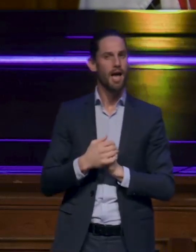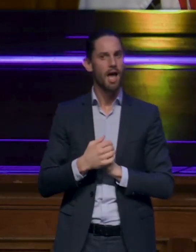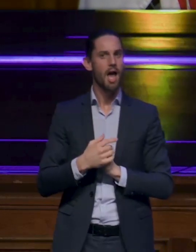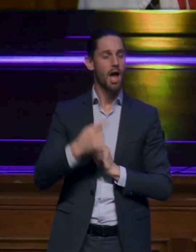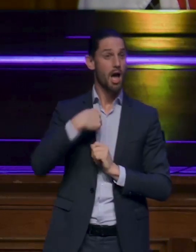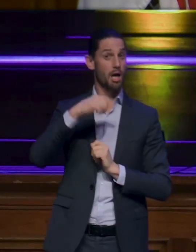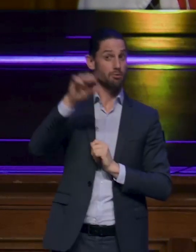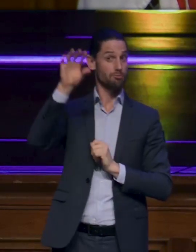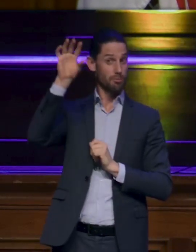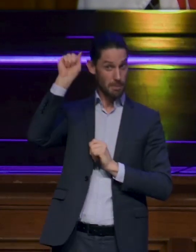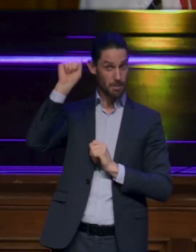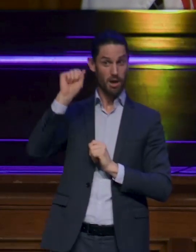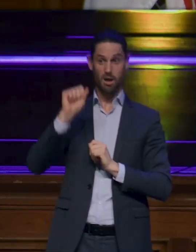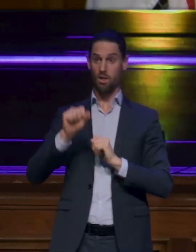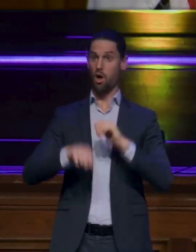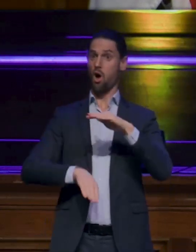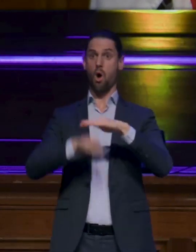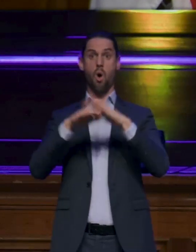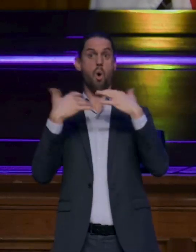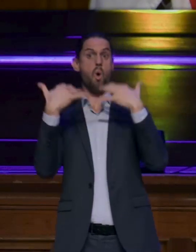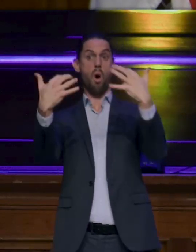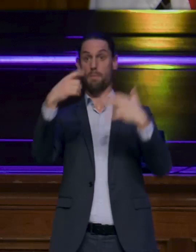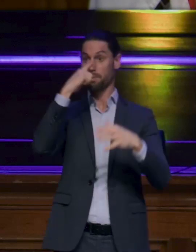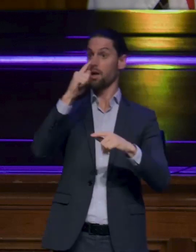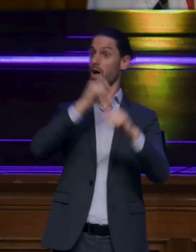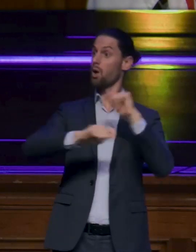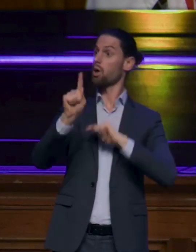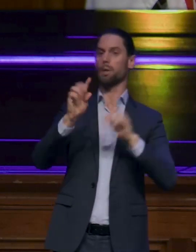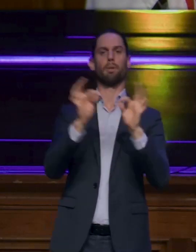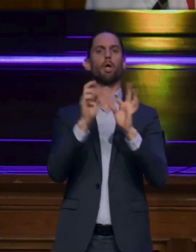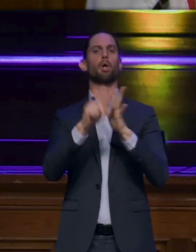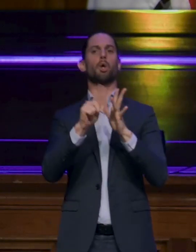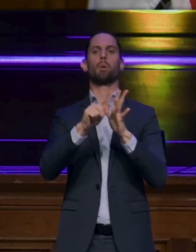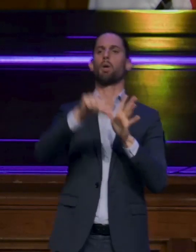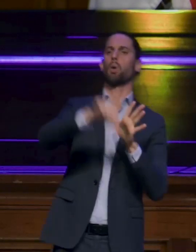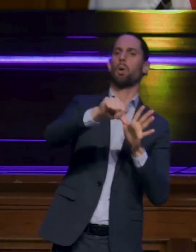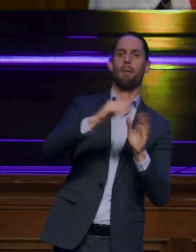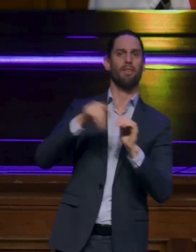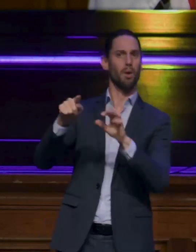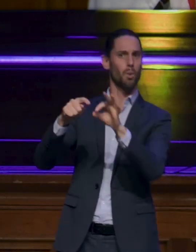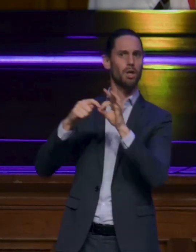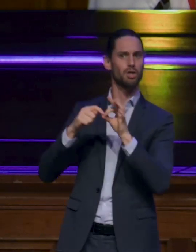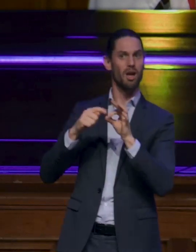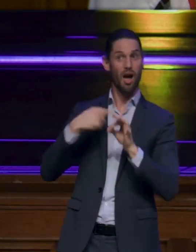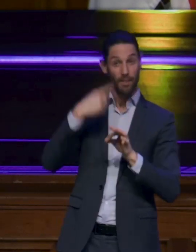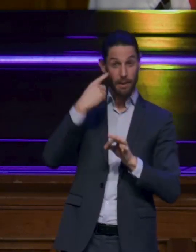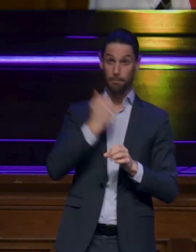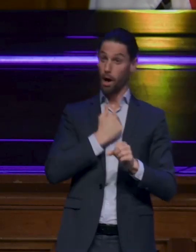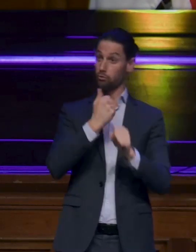the entire hall boom including I suspect my grandmother who was in the audience